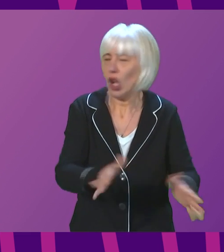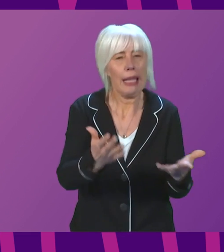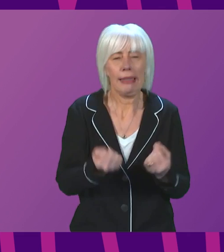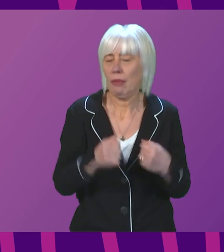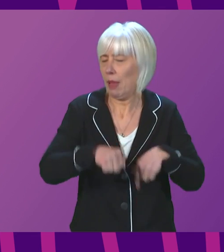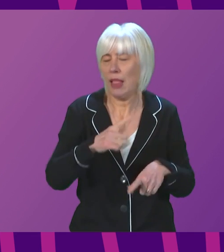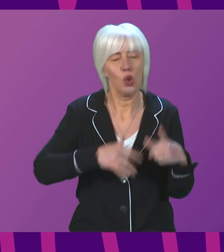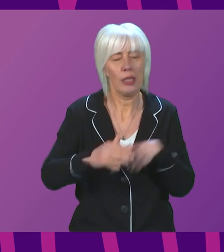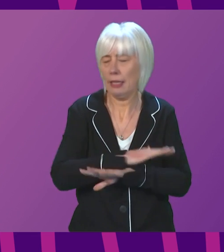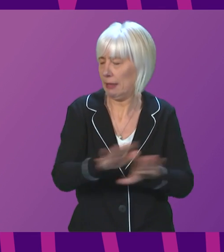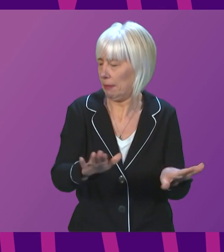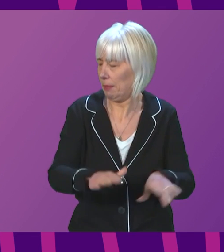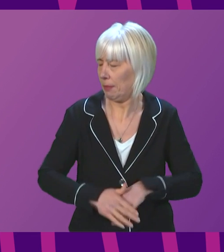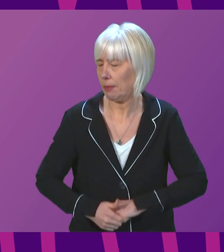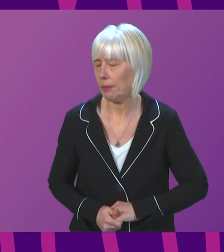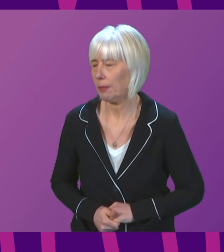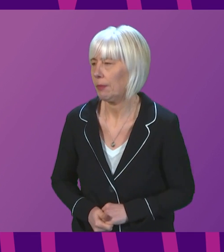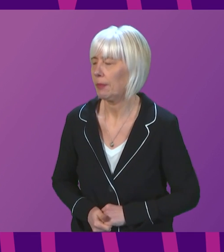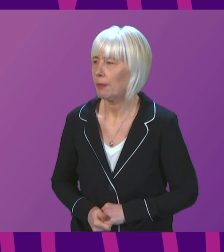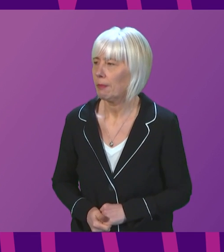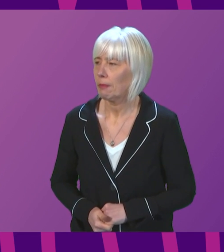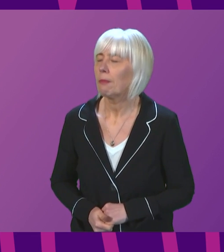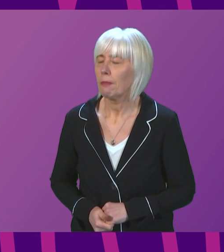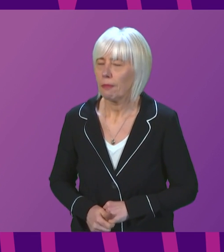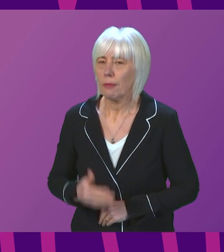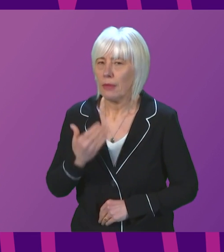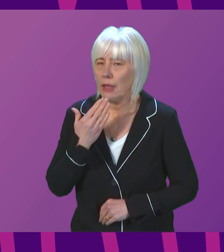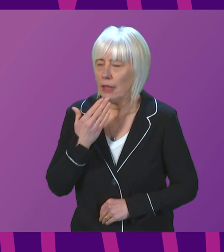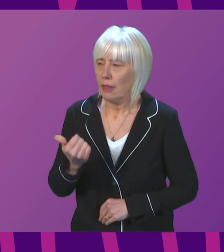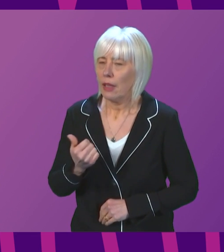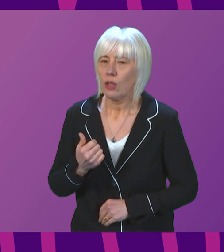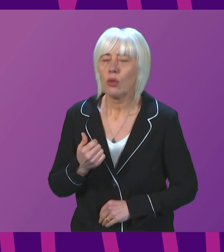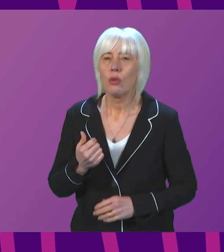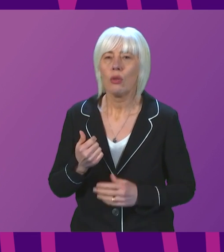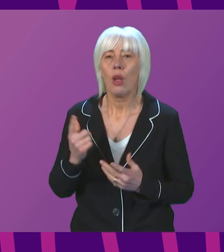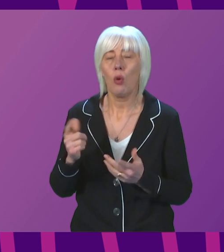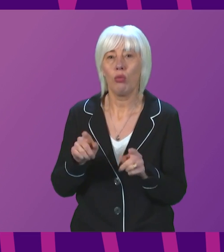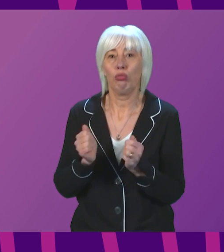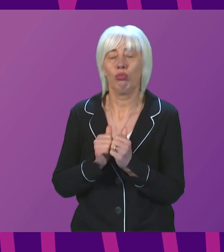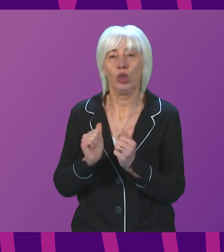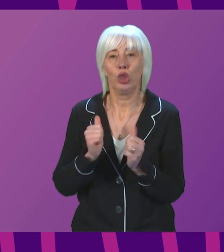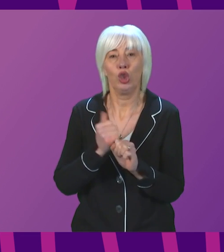I associate myself with Gillian Mackay’s comments and those of the First Minister as